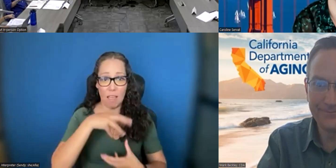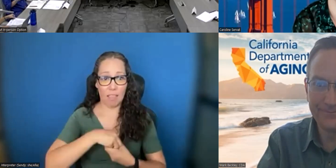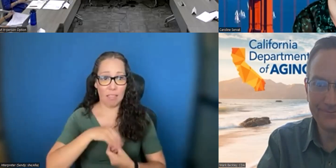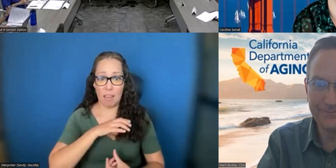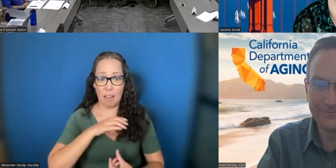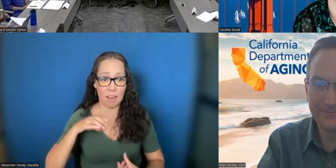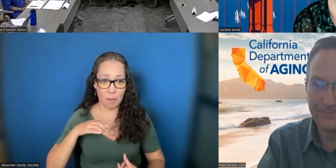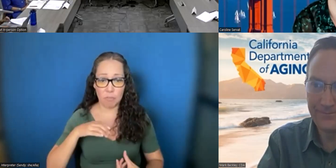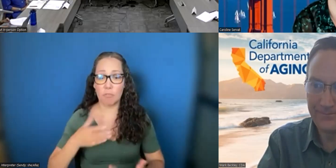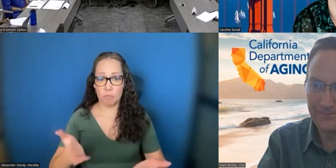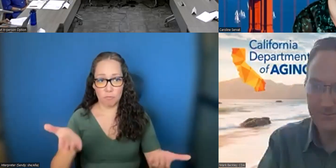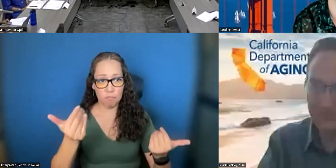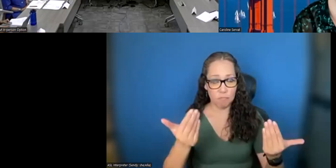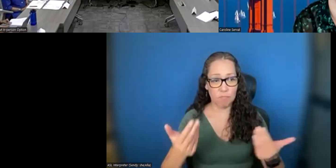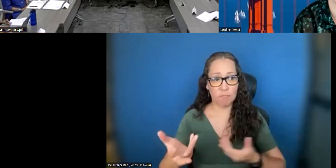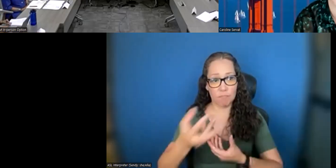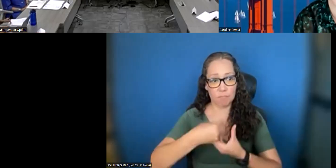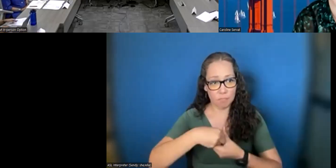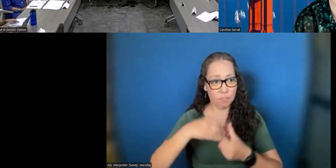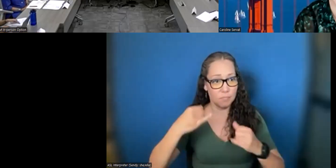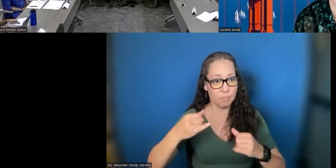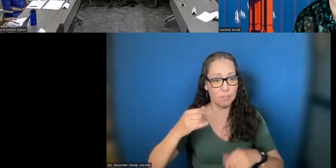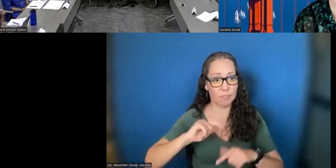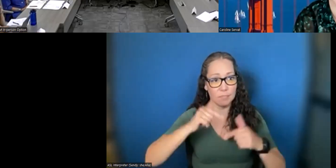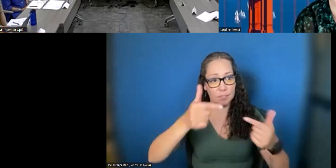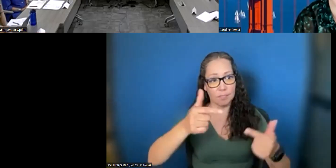here